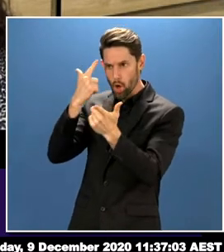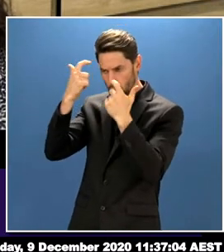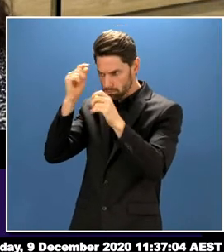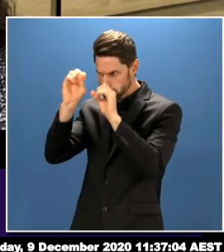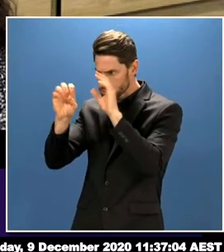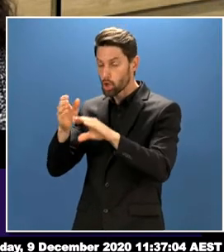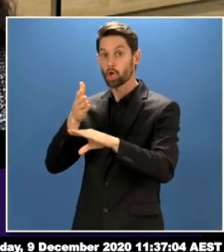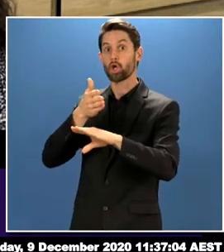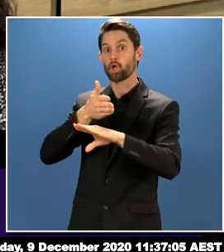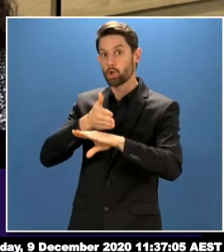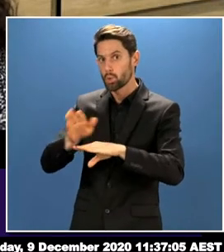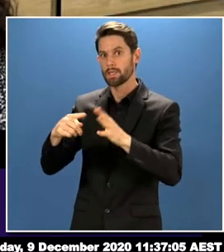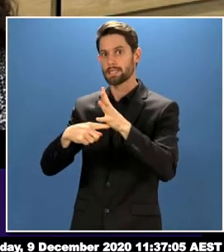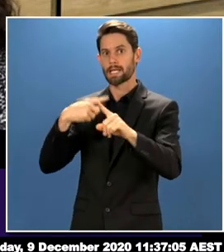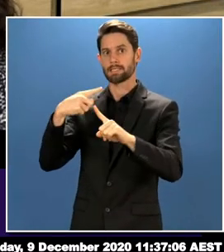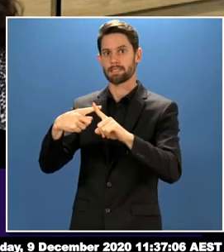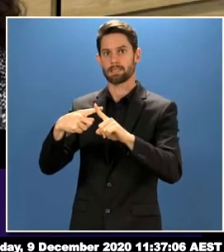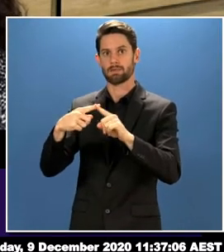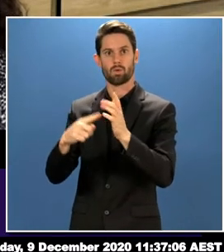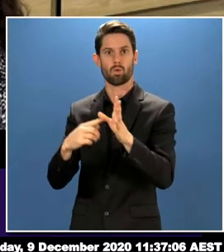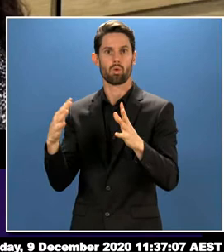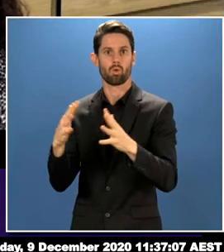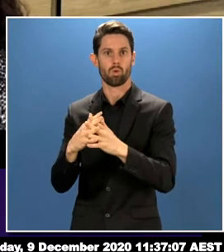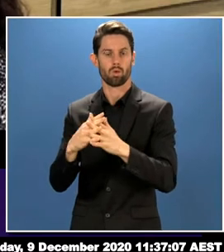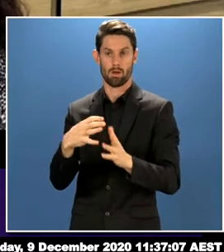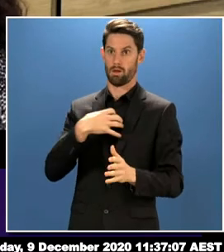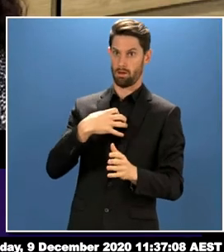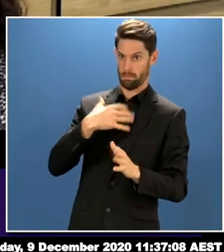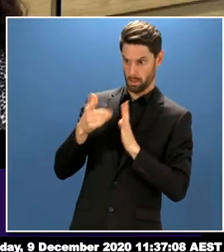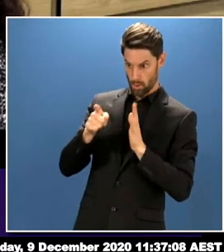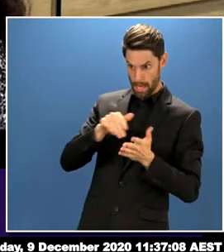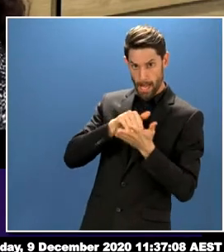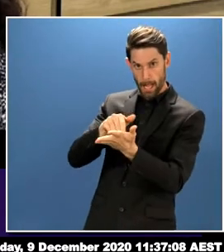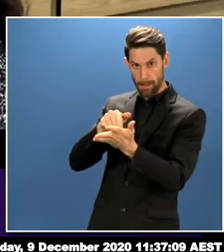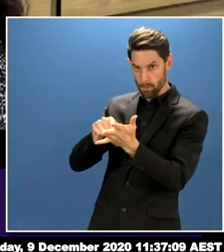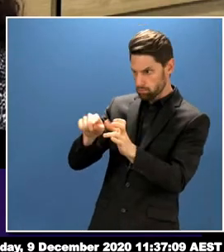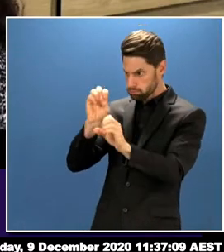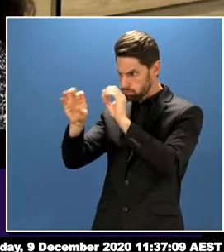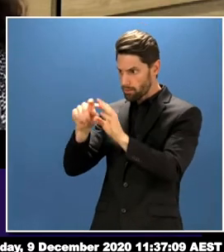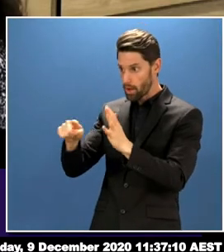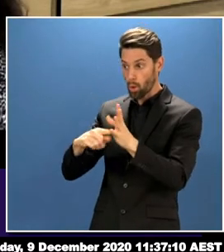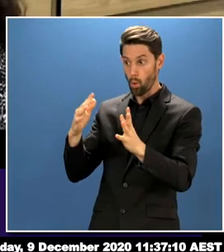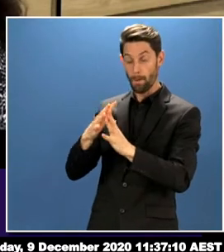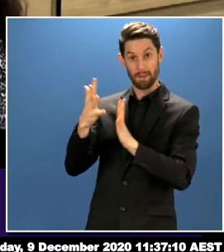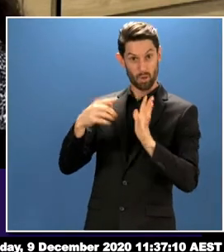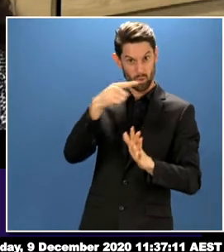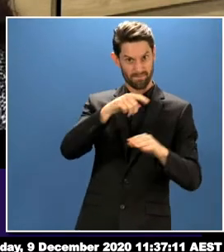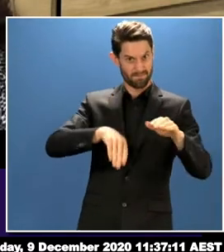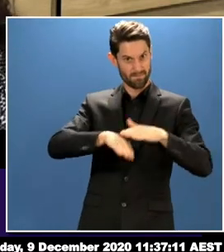Which must place you in a good position, having drafted it, you are now in a good position to help interpret it and apply it?